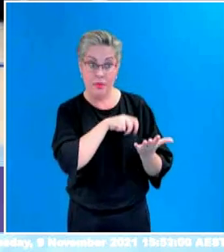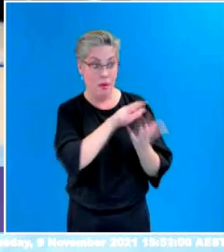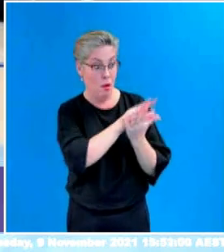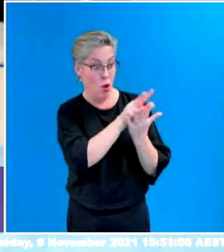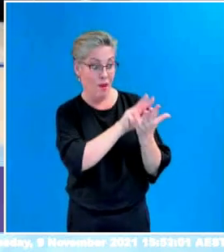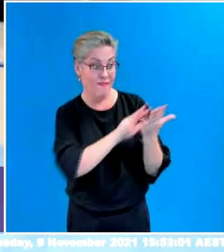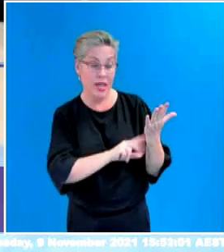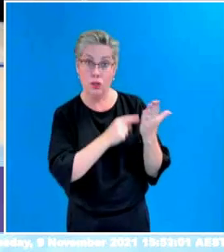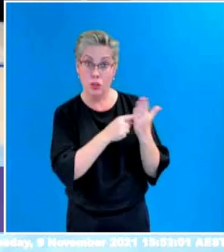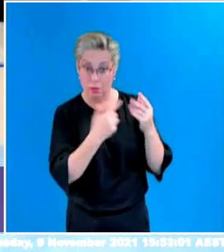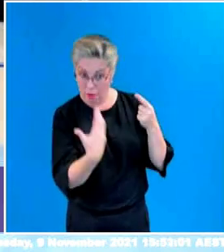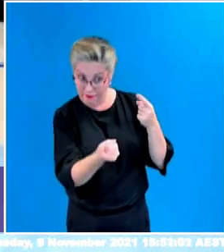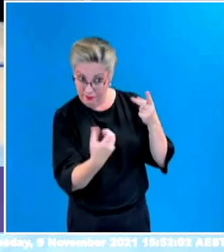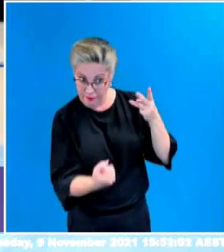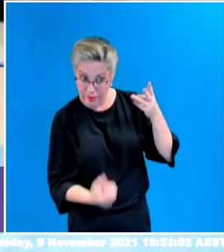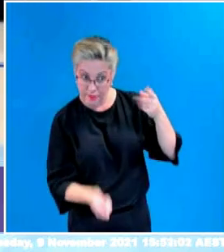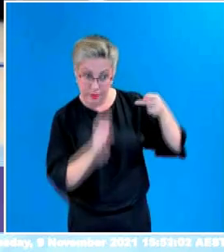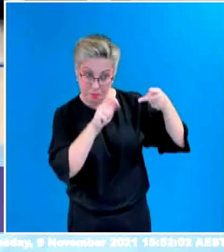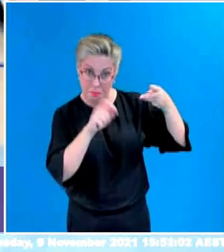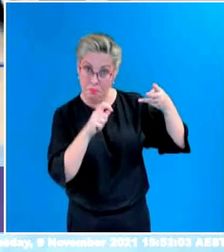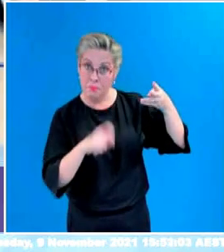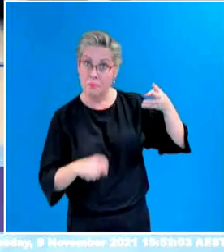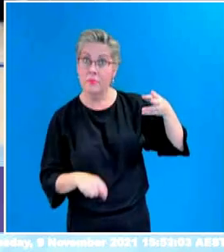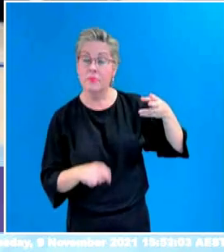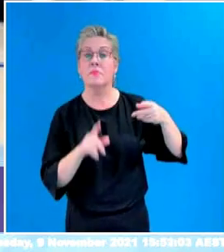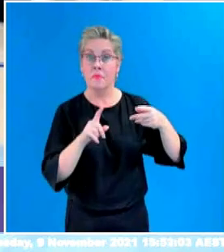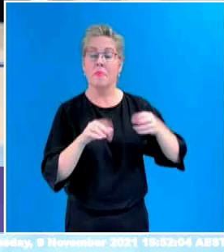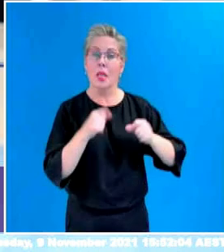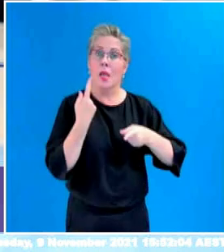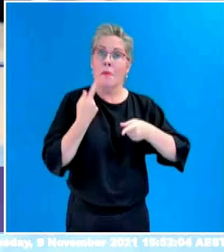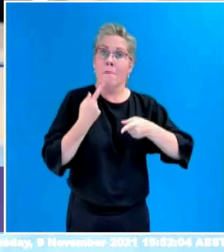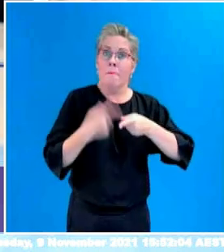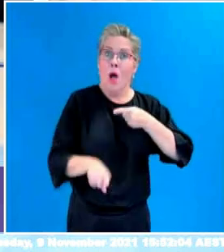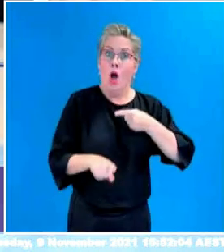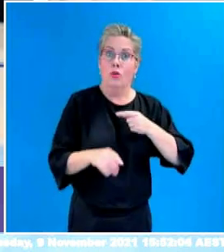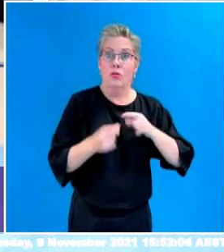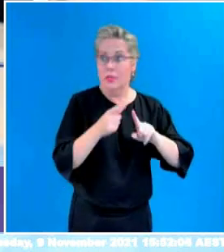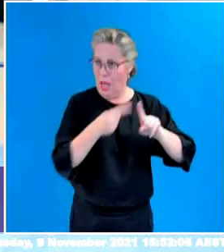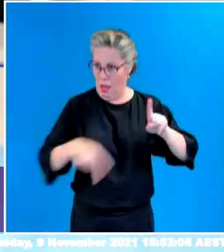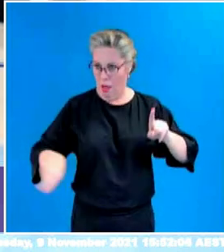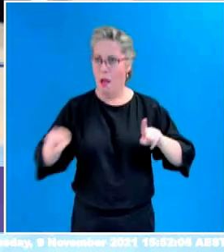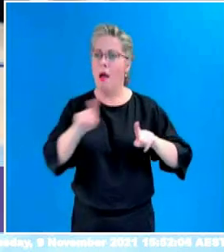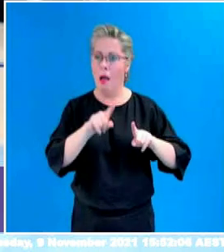concluded that they had met the immediate obligations and had